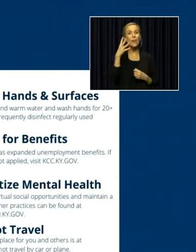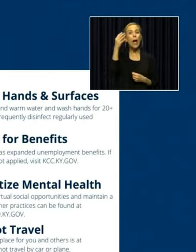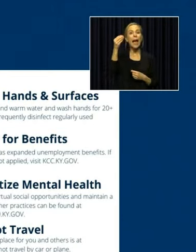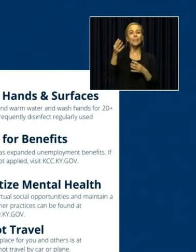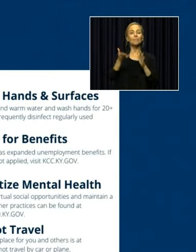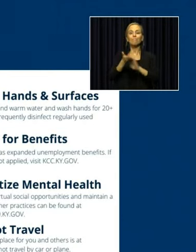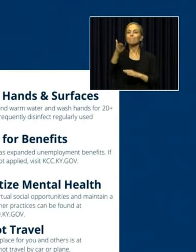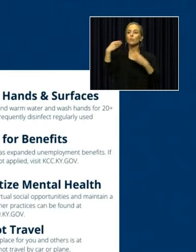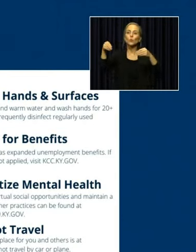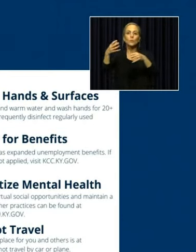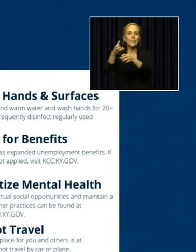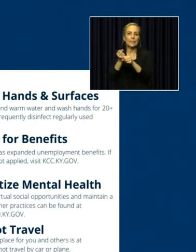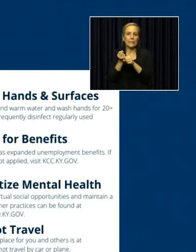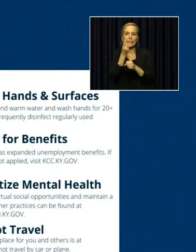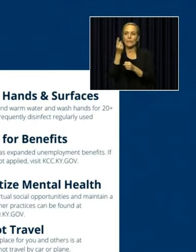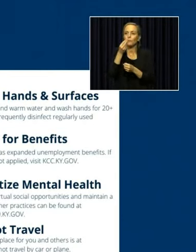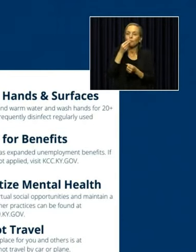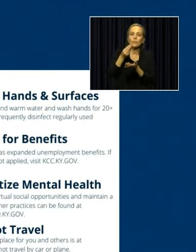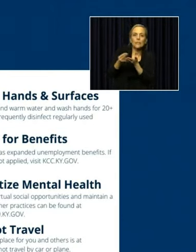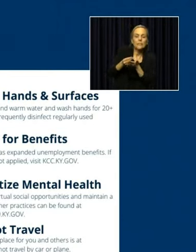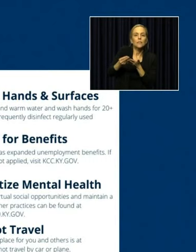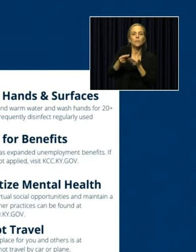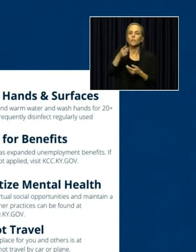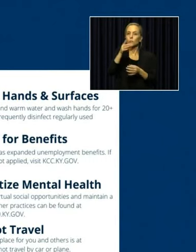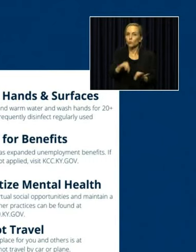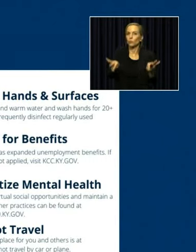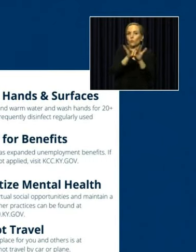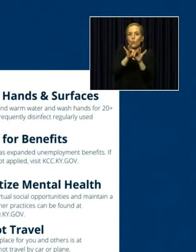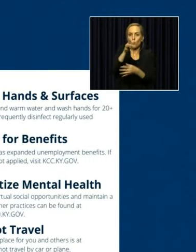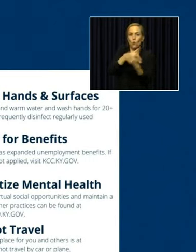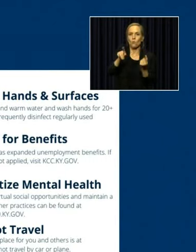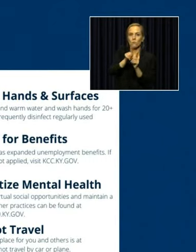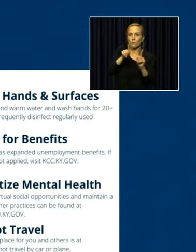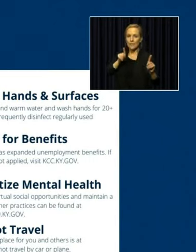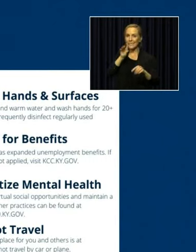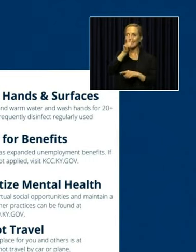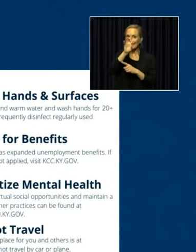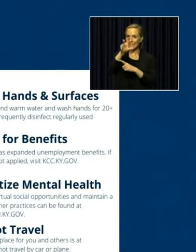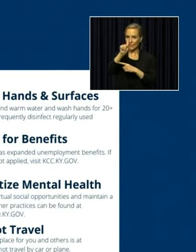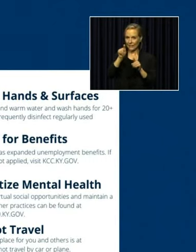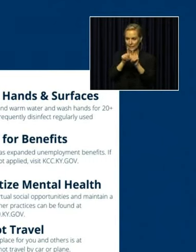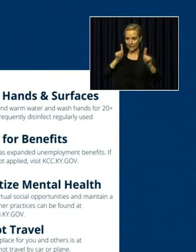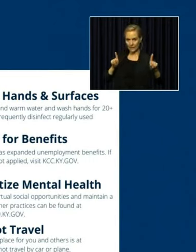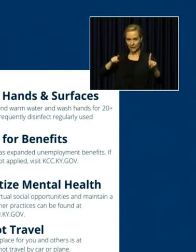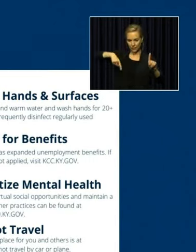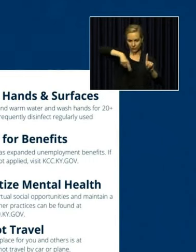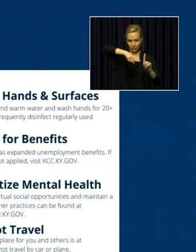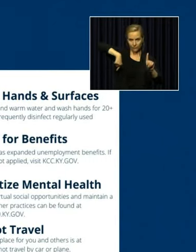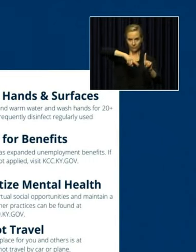WHAT THAT MEANS IS YOU GET TO TALK TO THAT DOCTOR, NURSE